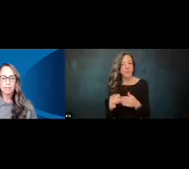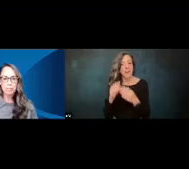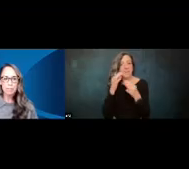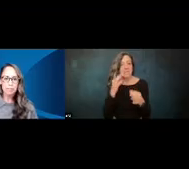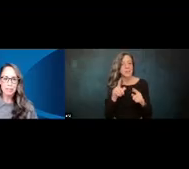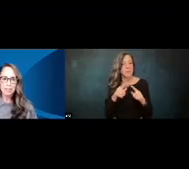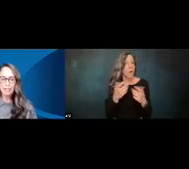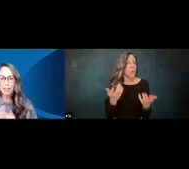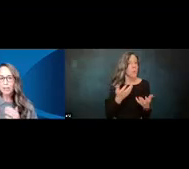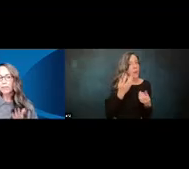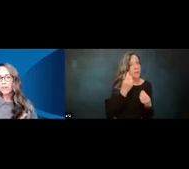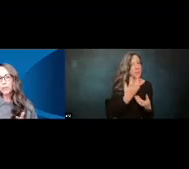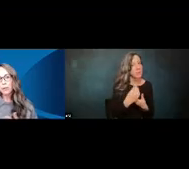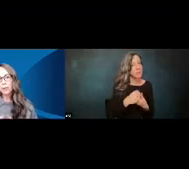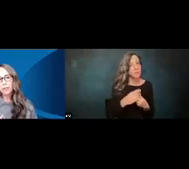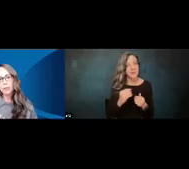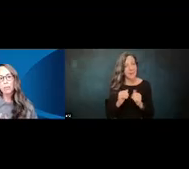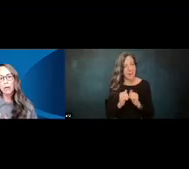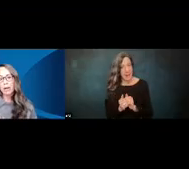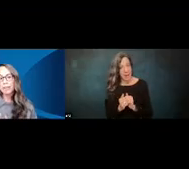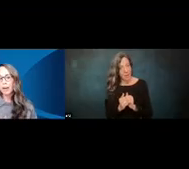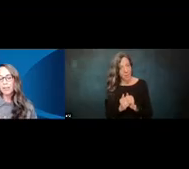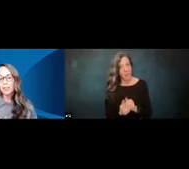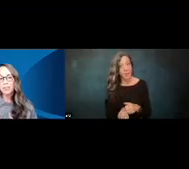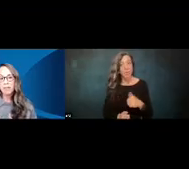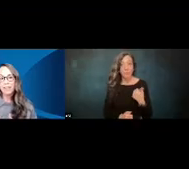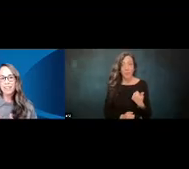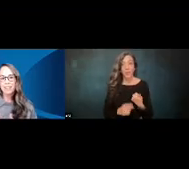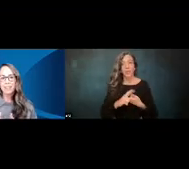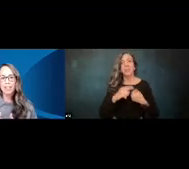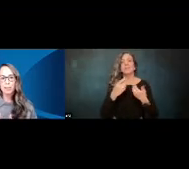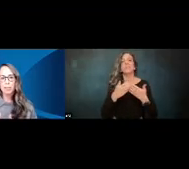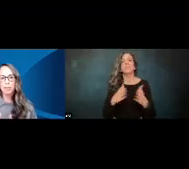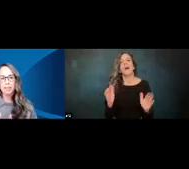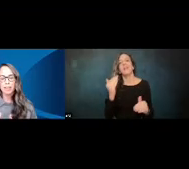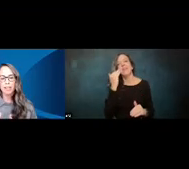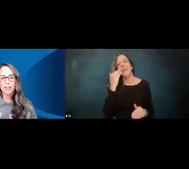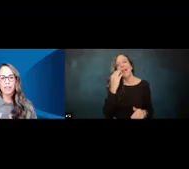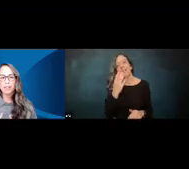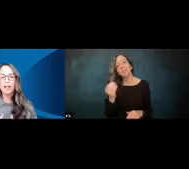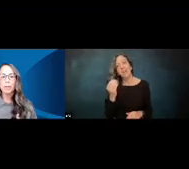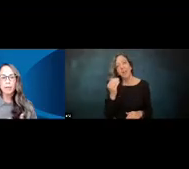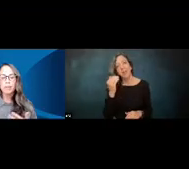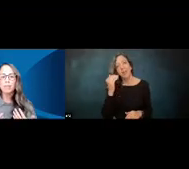how. The first goal was to broaden knowledge and awareness of the SPP indicators to help